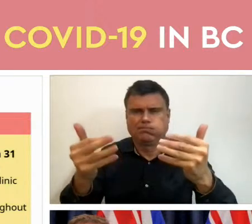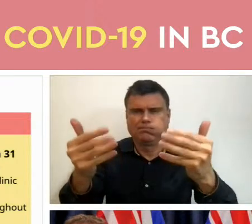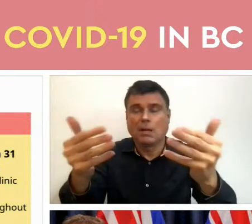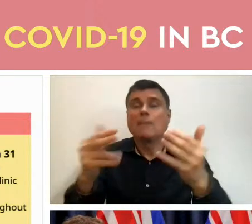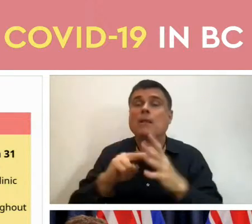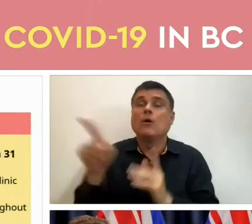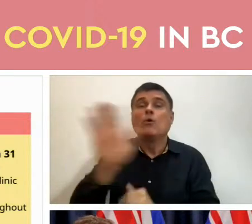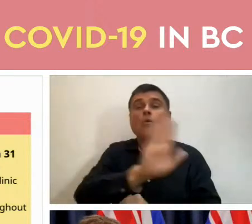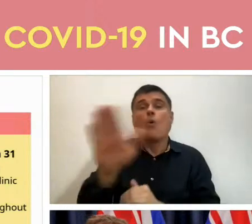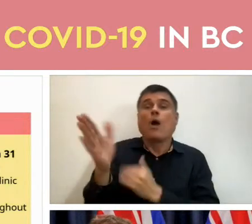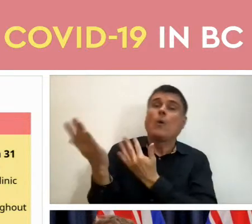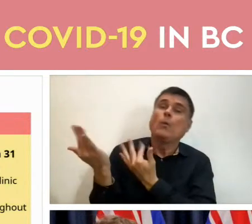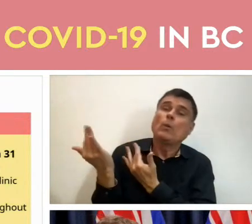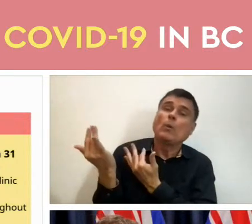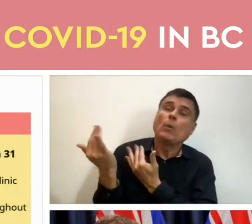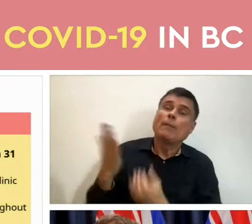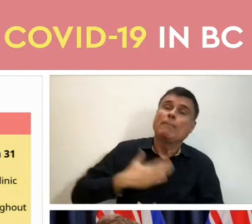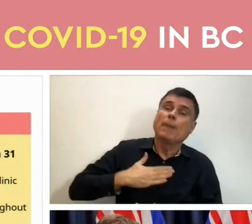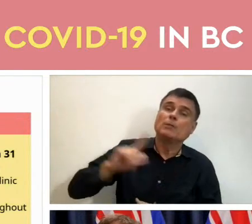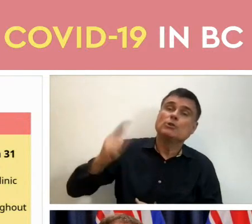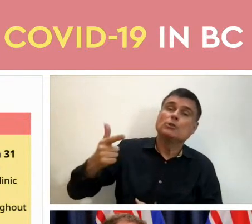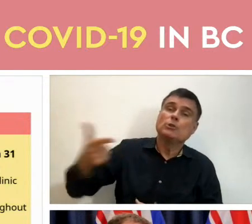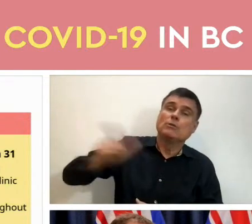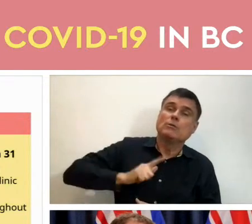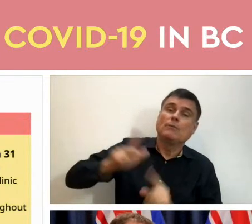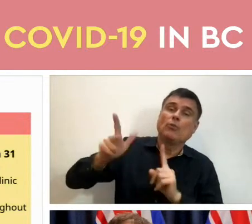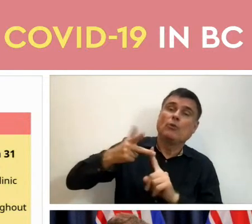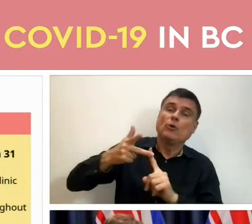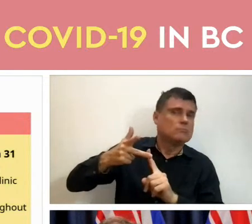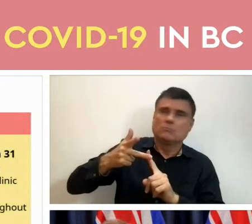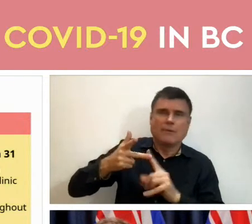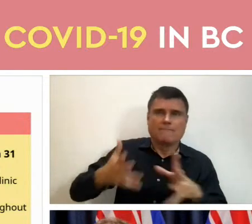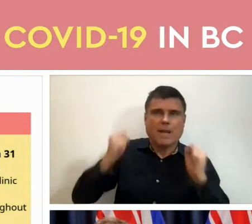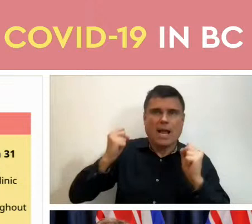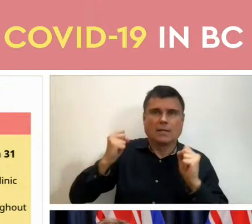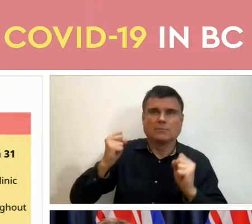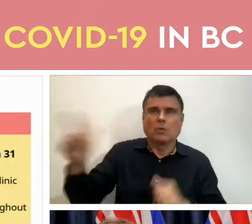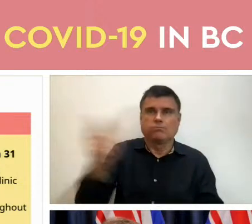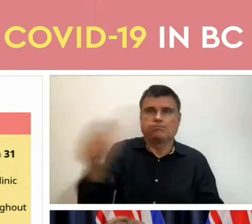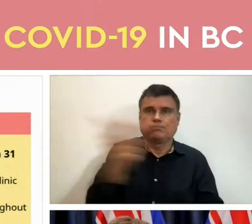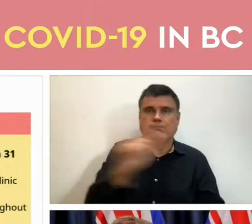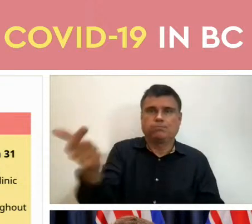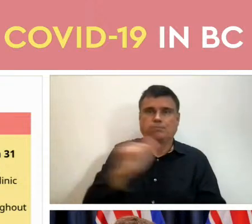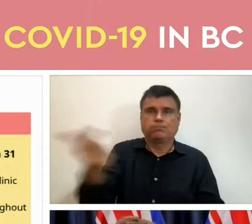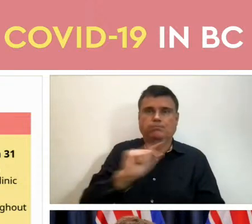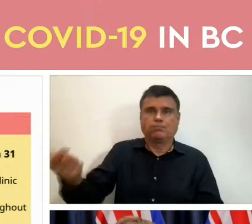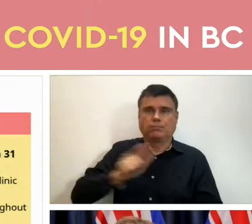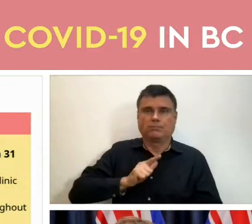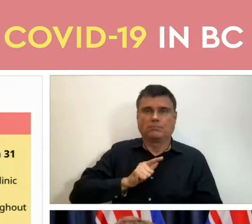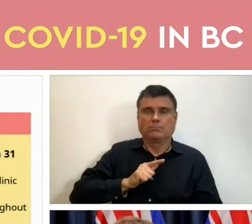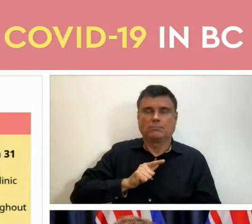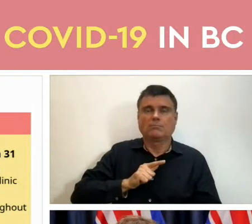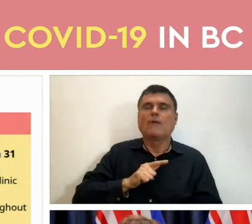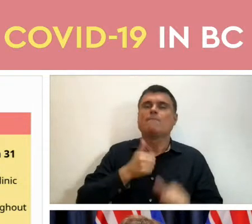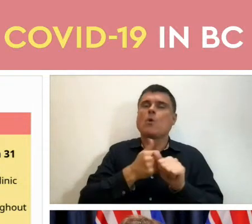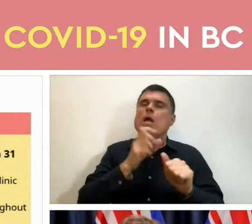everyone at once. We will go through age category by age category based on risk,